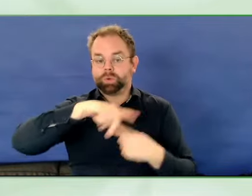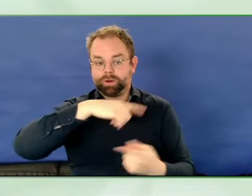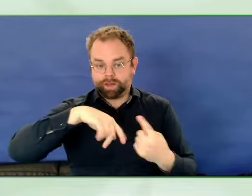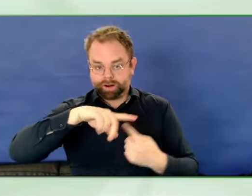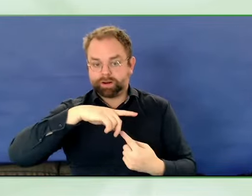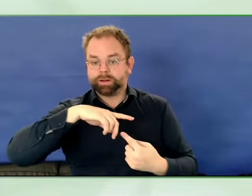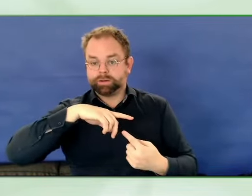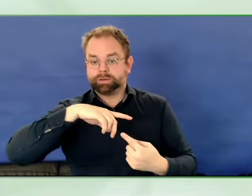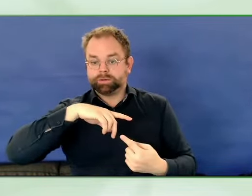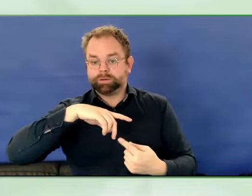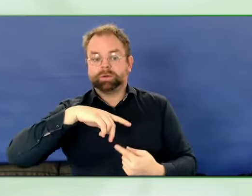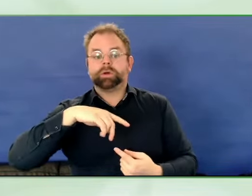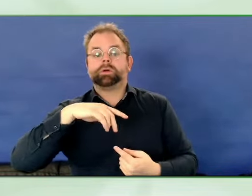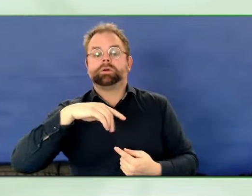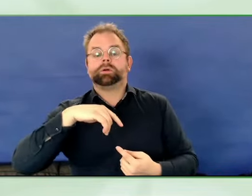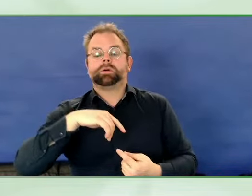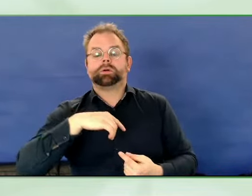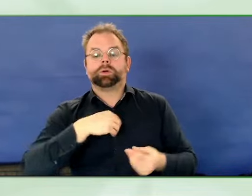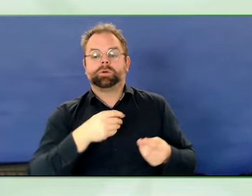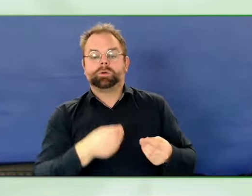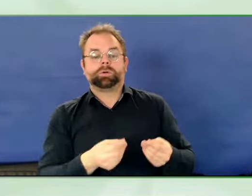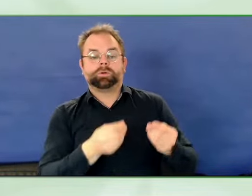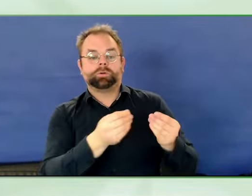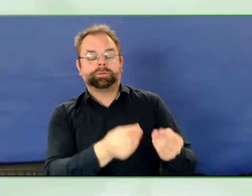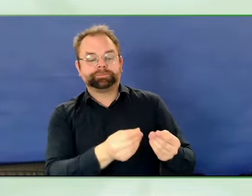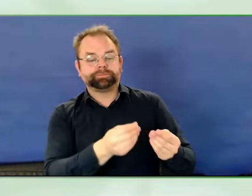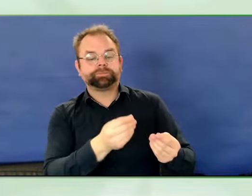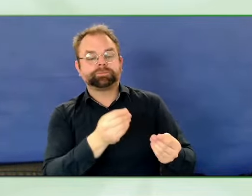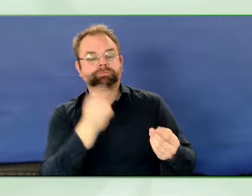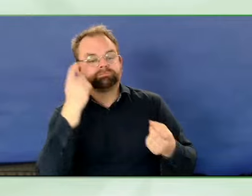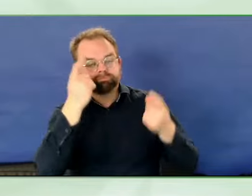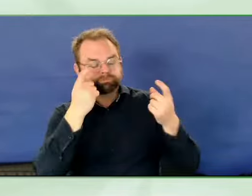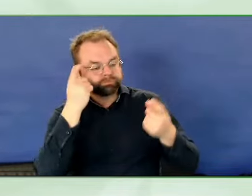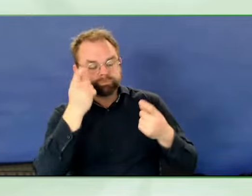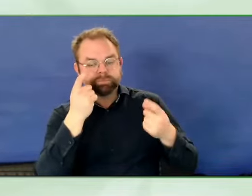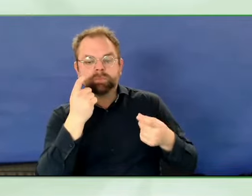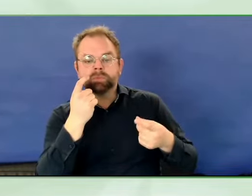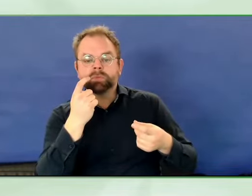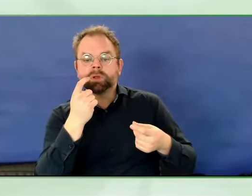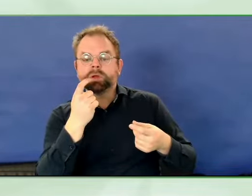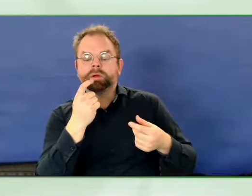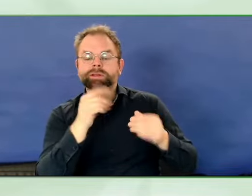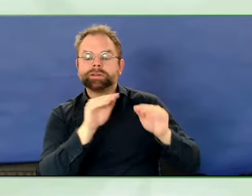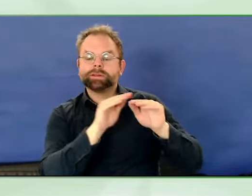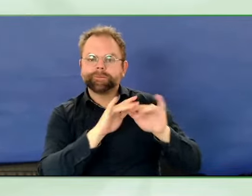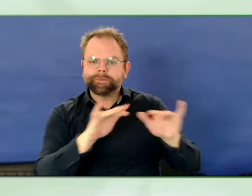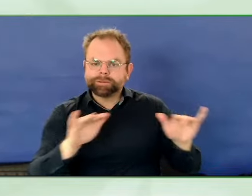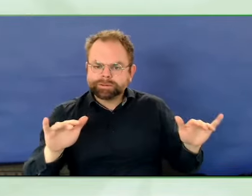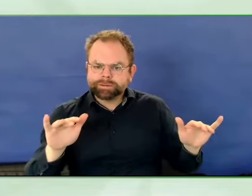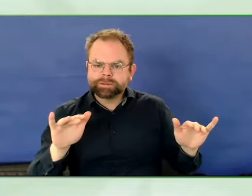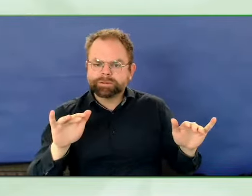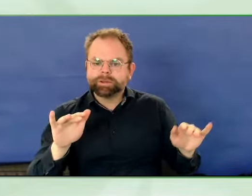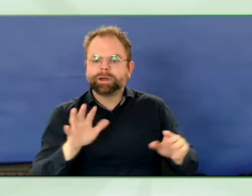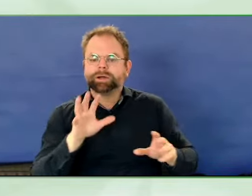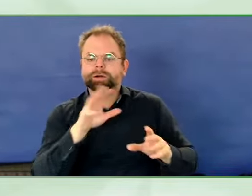I was like OK, we can talk about disability inclusion. What? Excuse me!